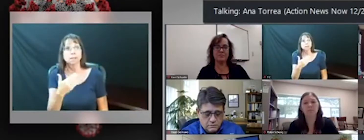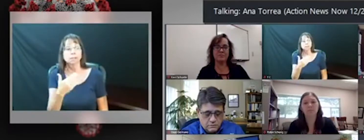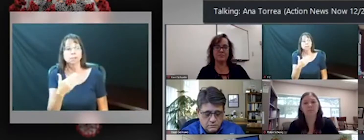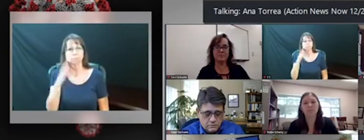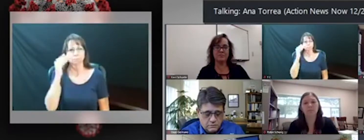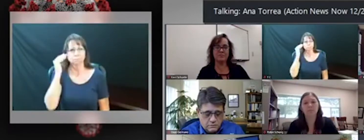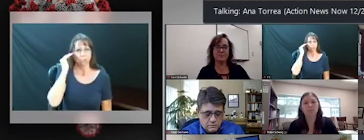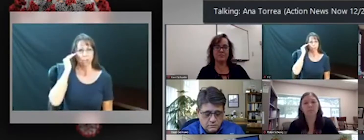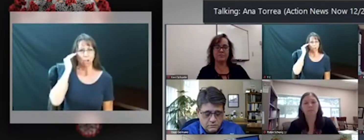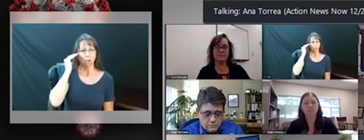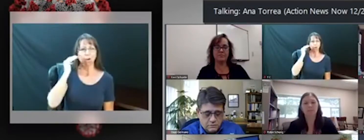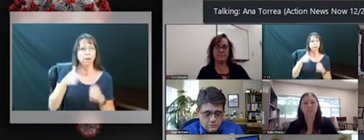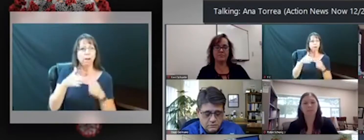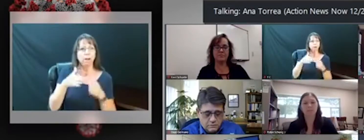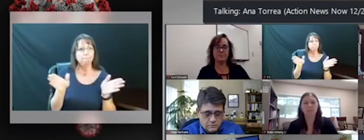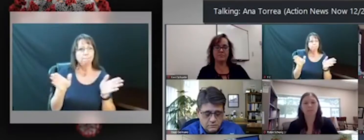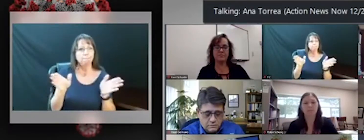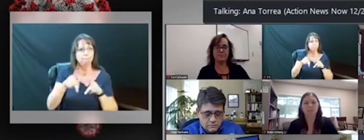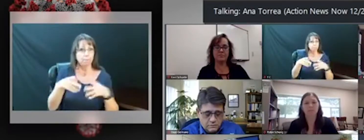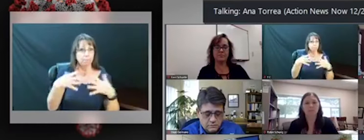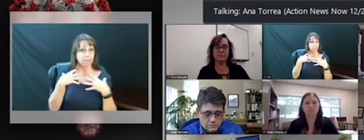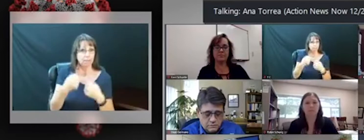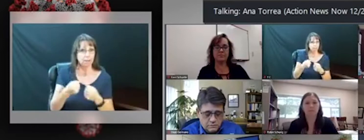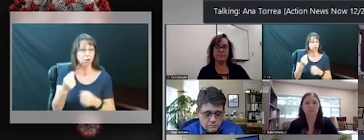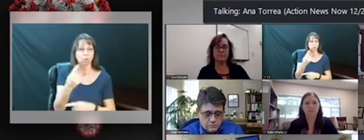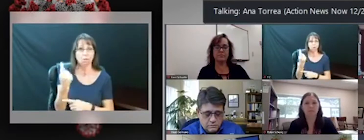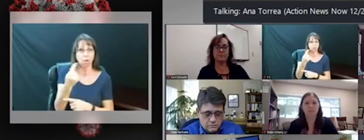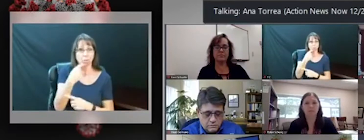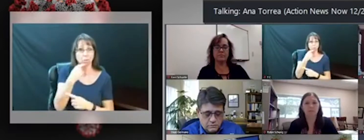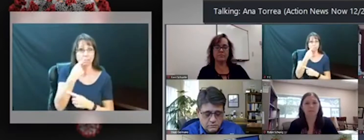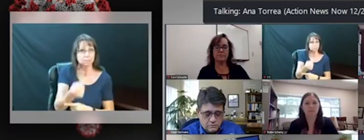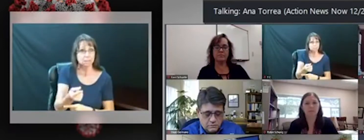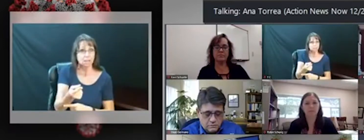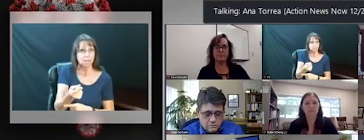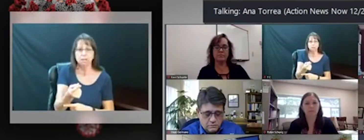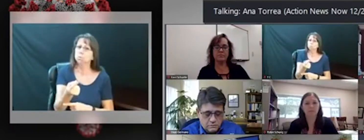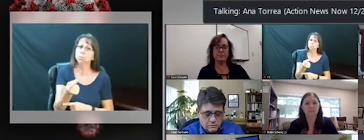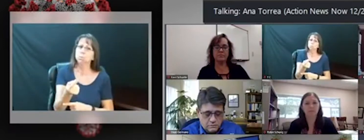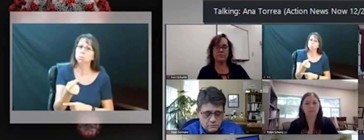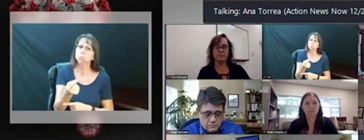of mentioned in the past they've discouraged activities that were non-essential traveling